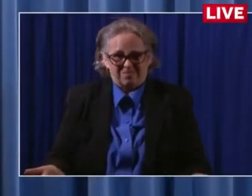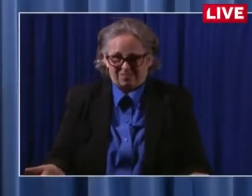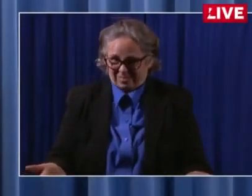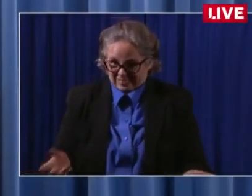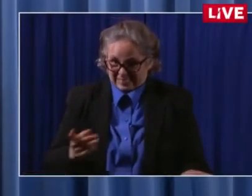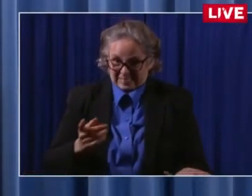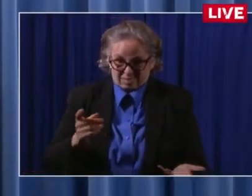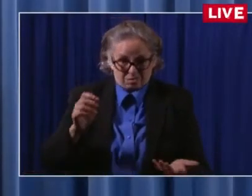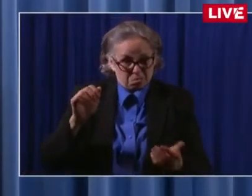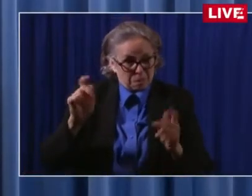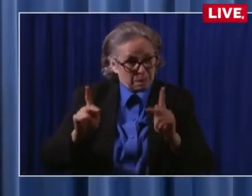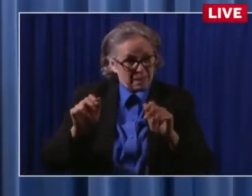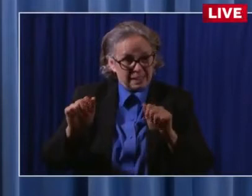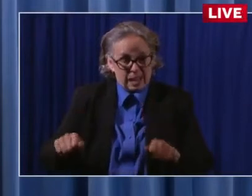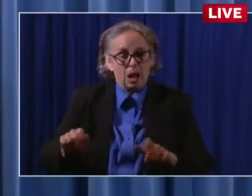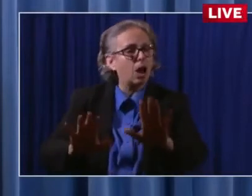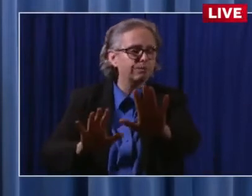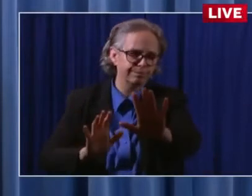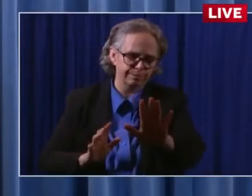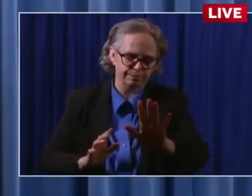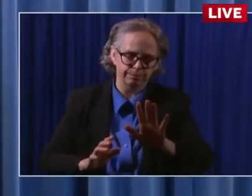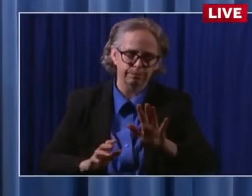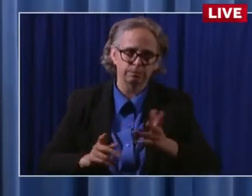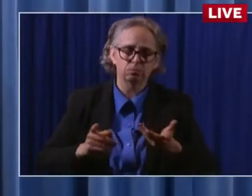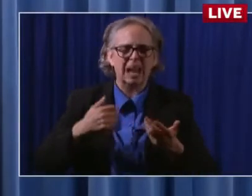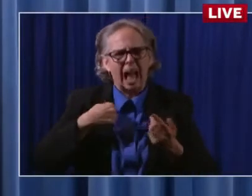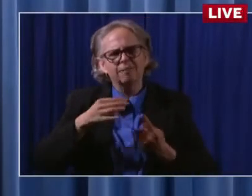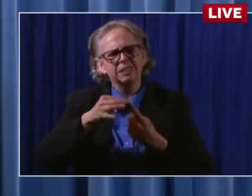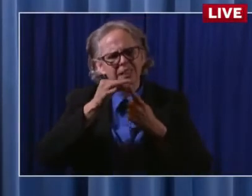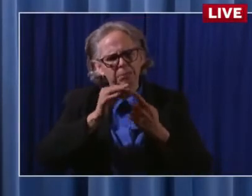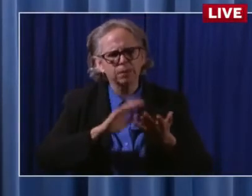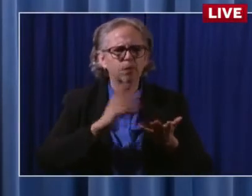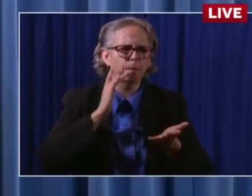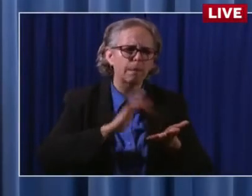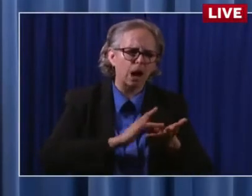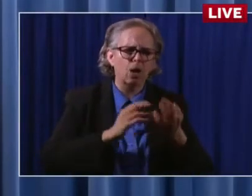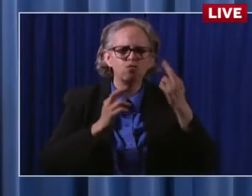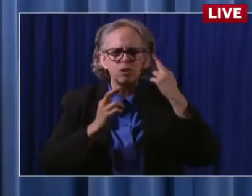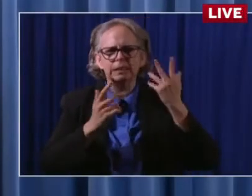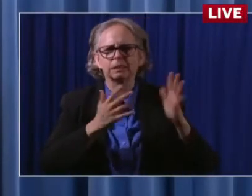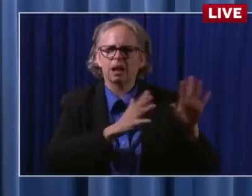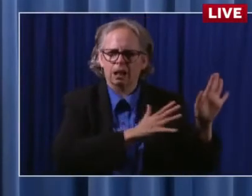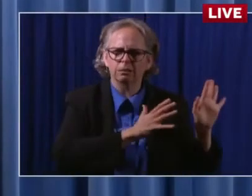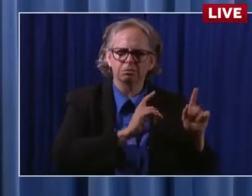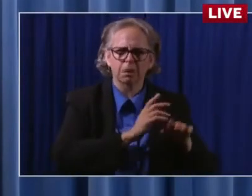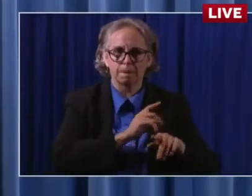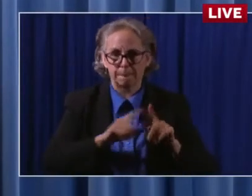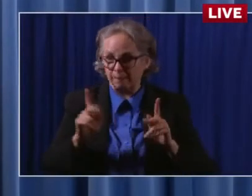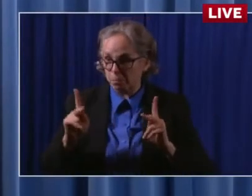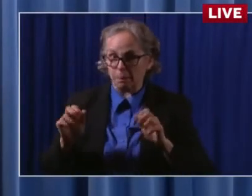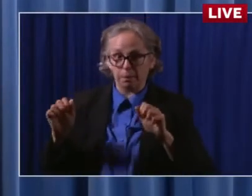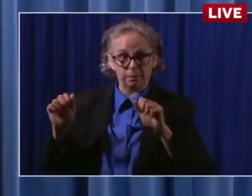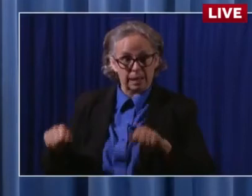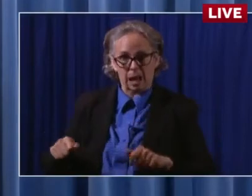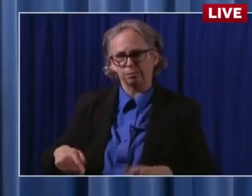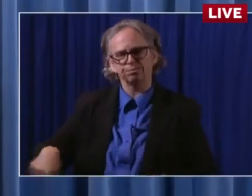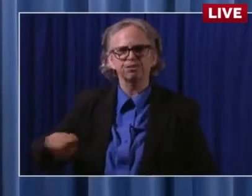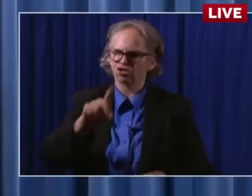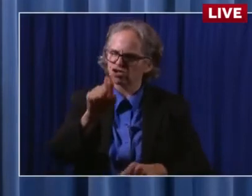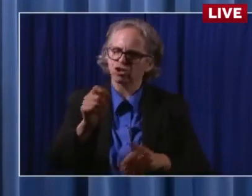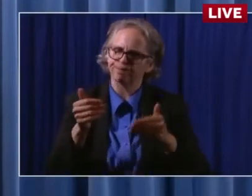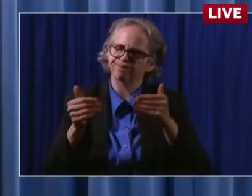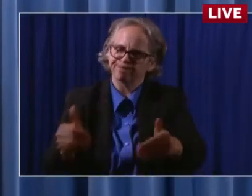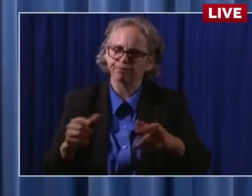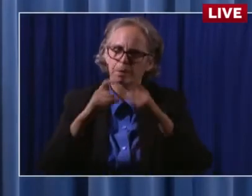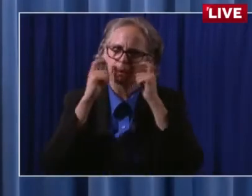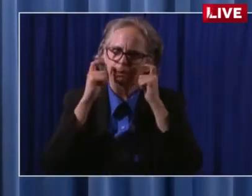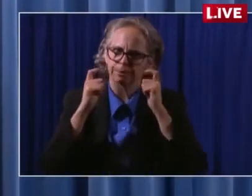THAT -- ATTENDING A SERVICE, WHEN THEY CAN, A WHOLE BUNCH OF EXCEPTIONS, MEDICAL EXCEPTIONS, BUT THAT THEY SHOULD WEAR A MASK.